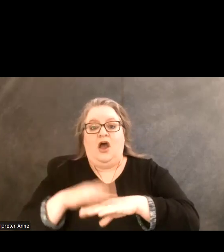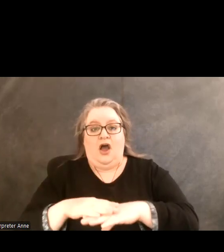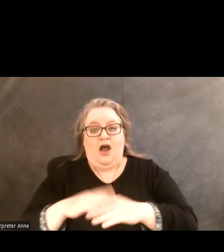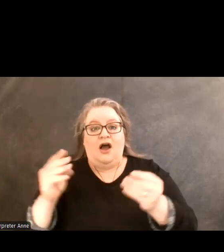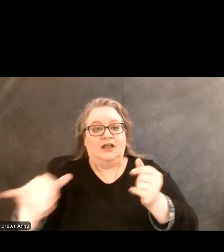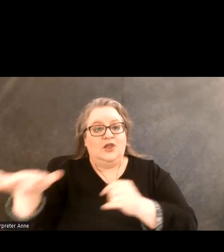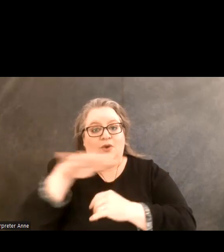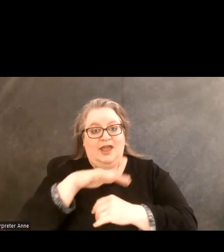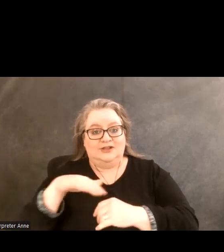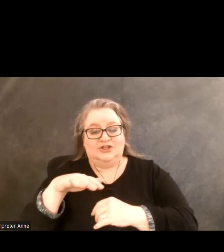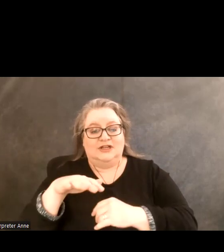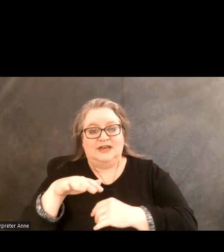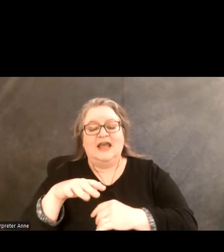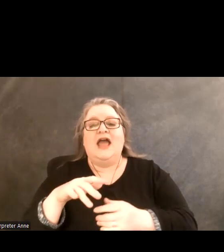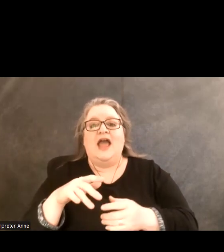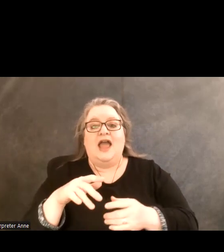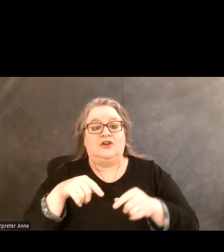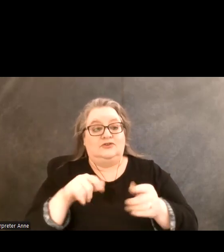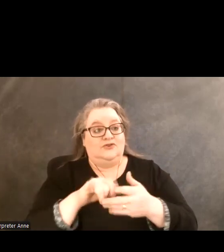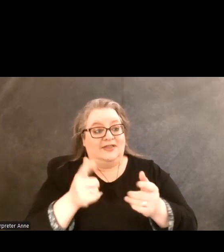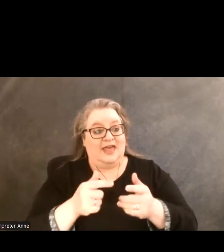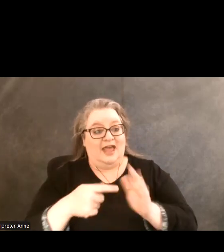and at that exhibit there are going to be things that you can